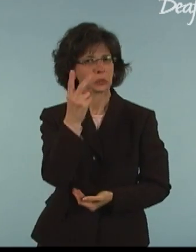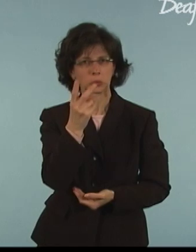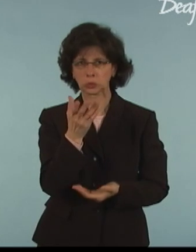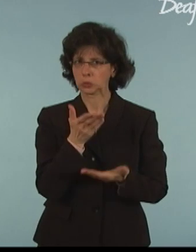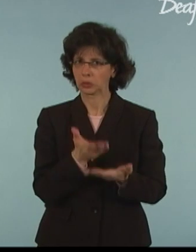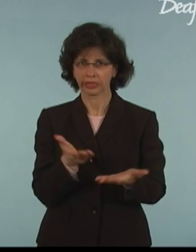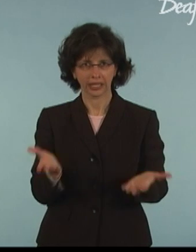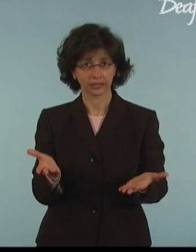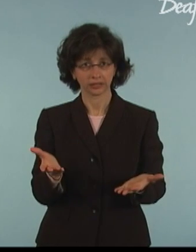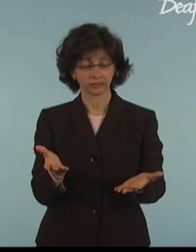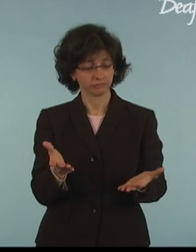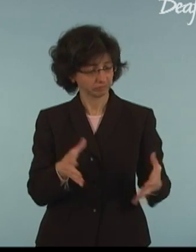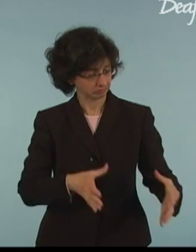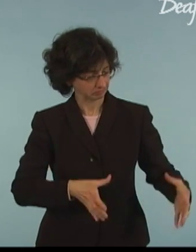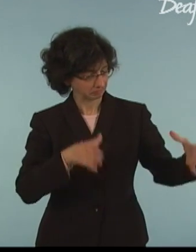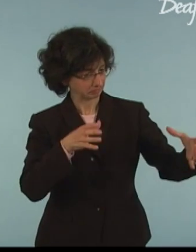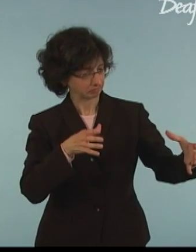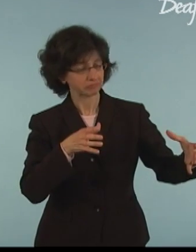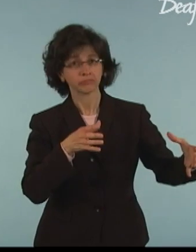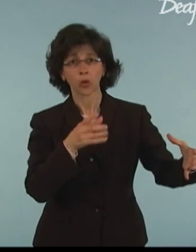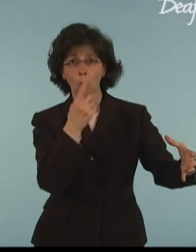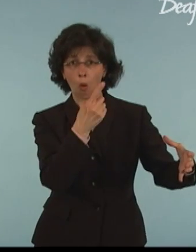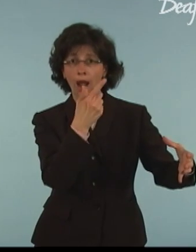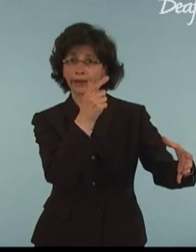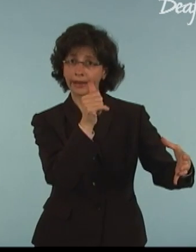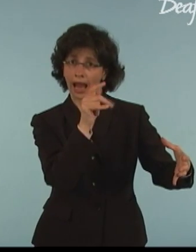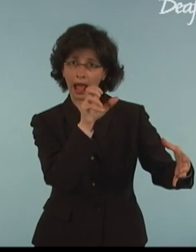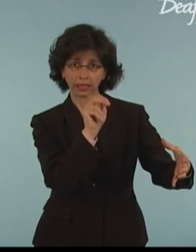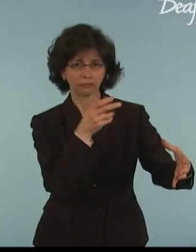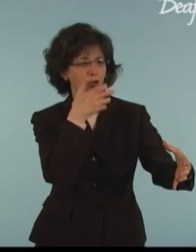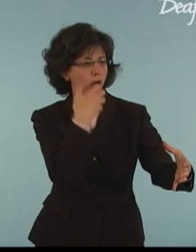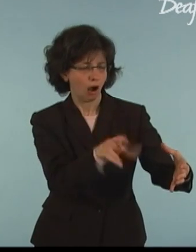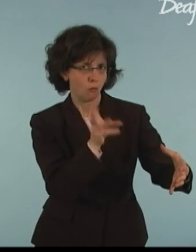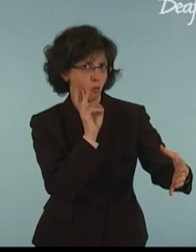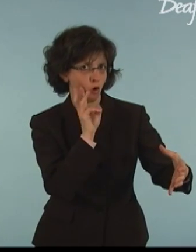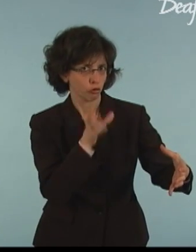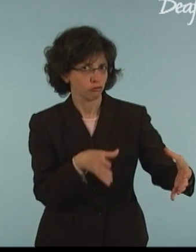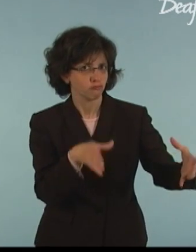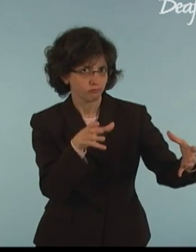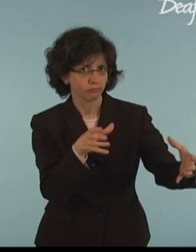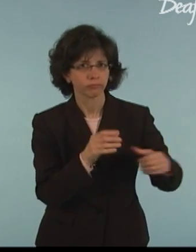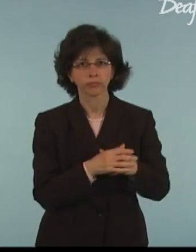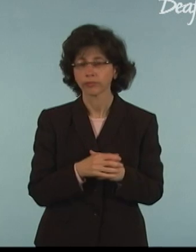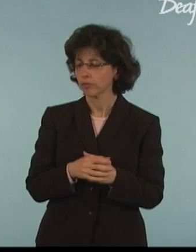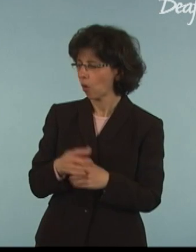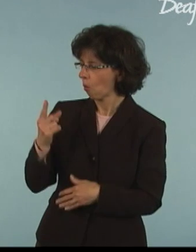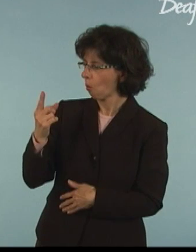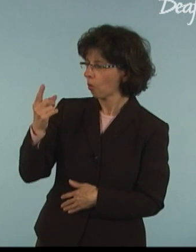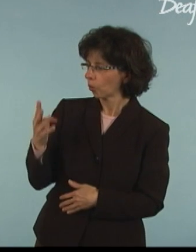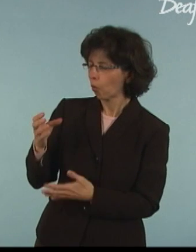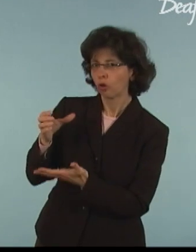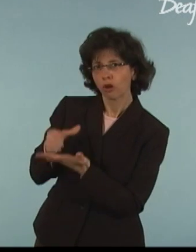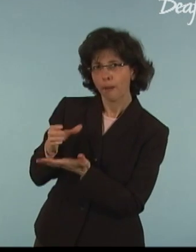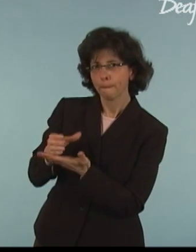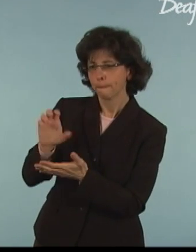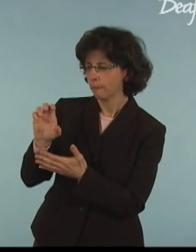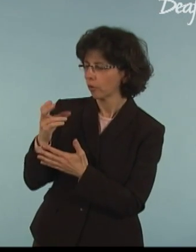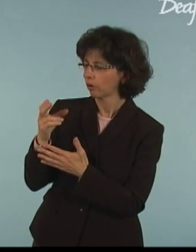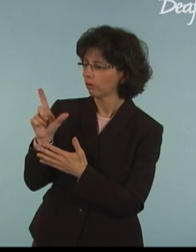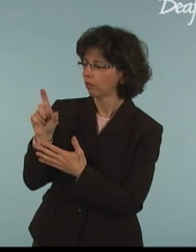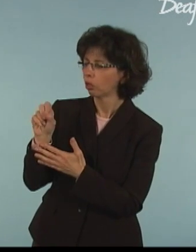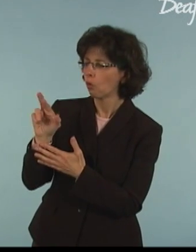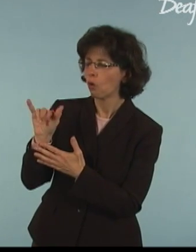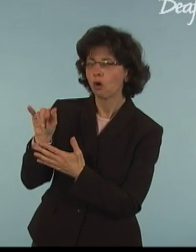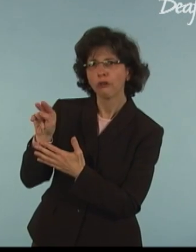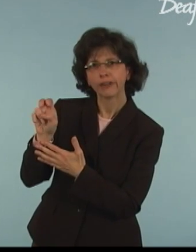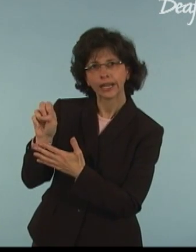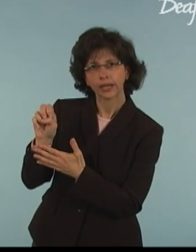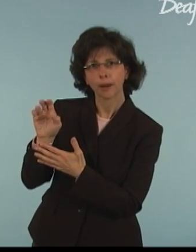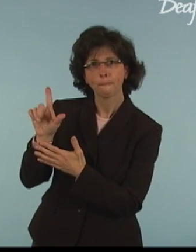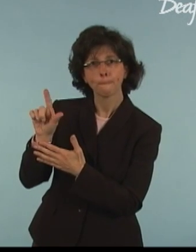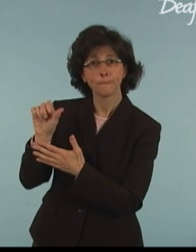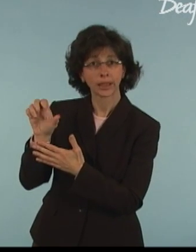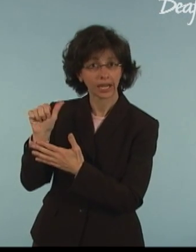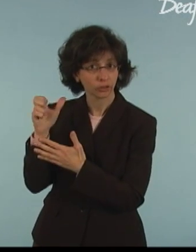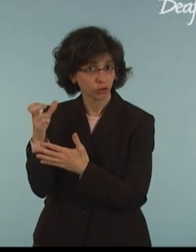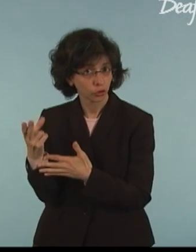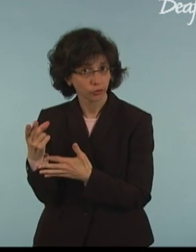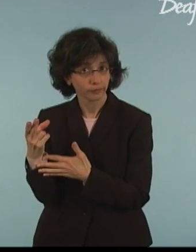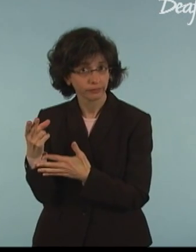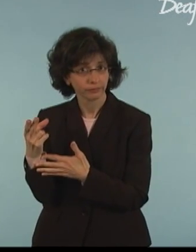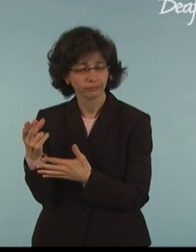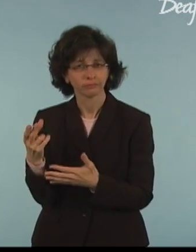You will need two things: one gallon of hot water and one quarter cup of bleach.